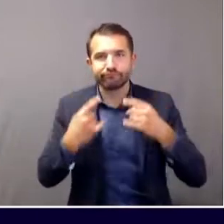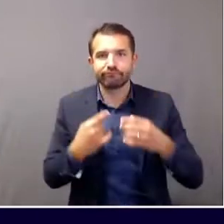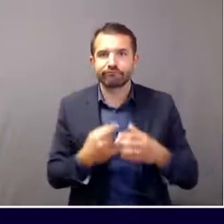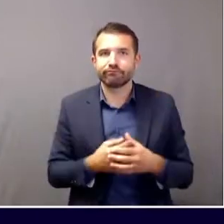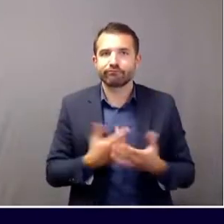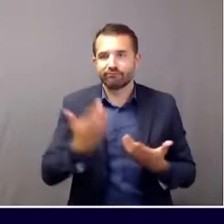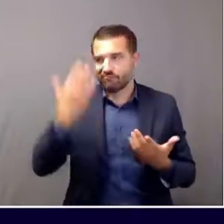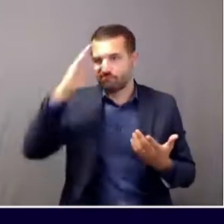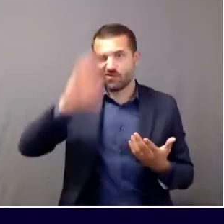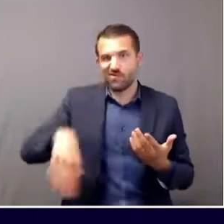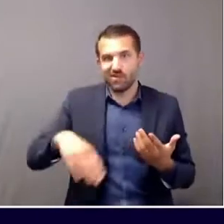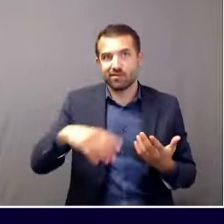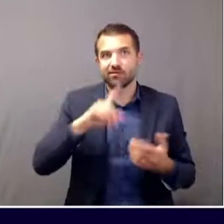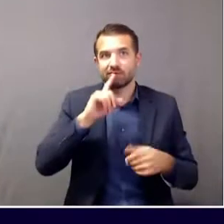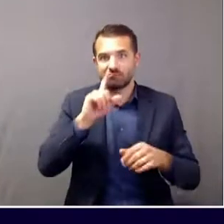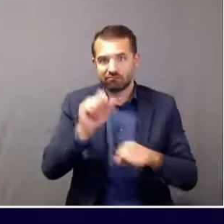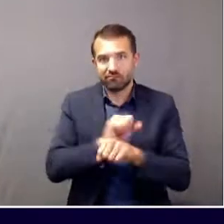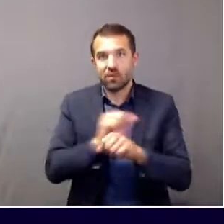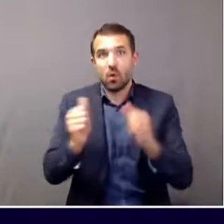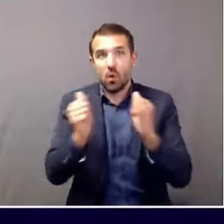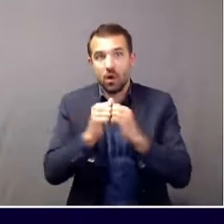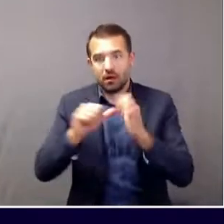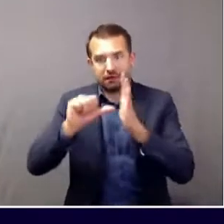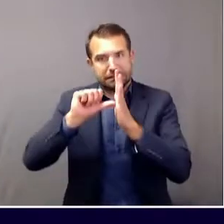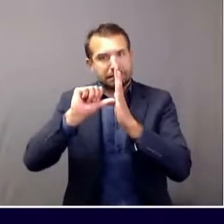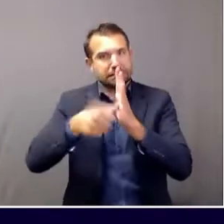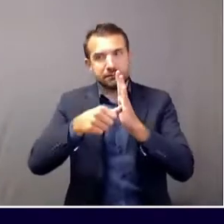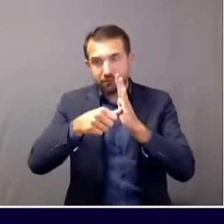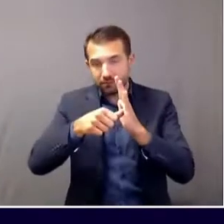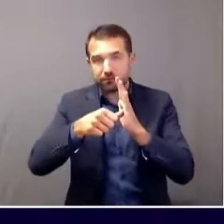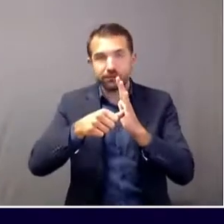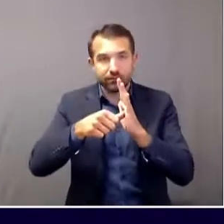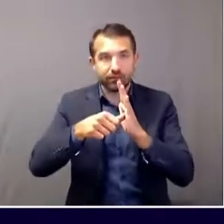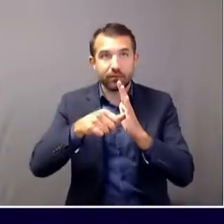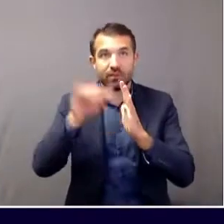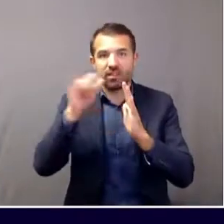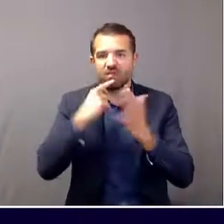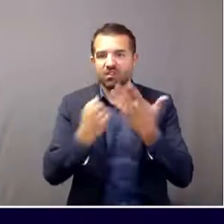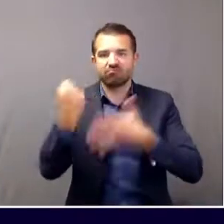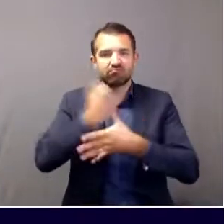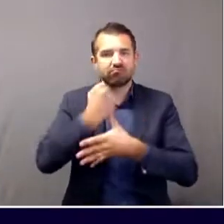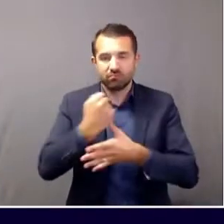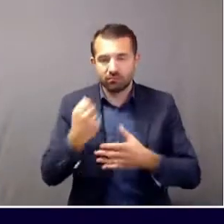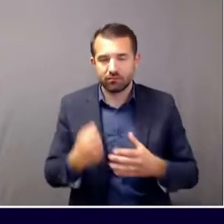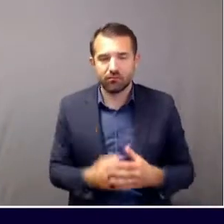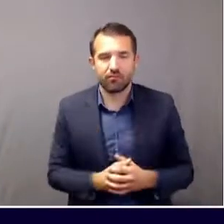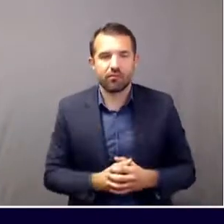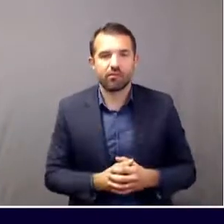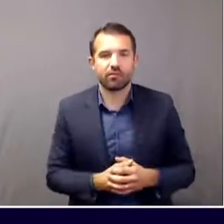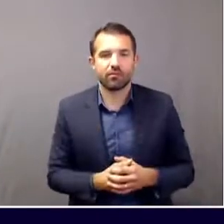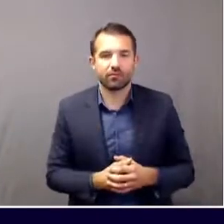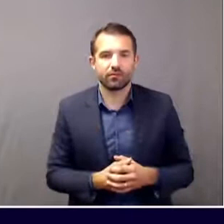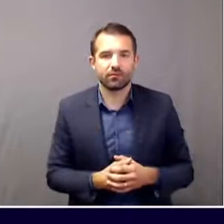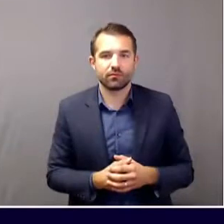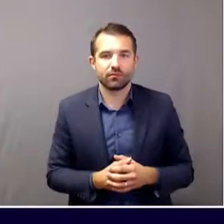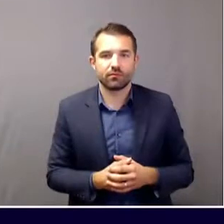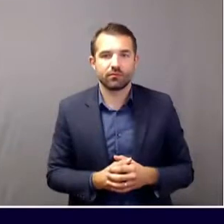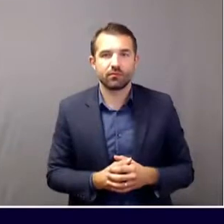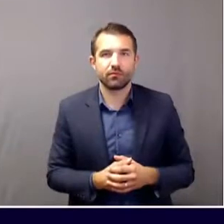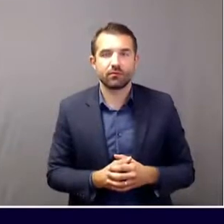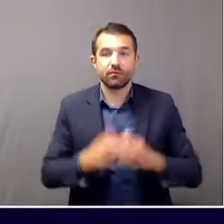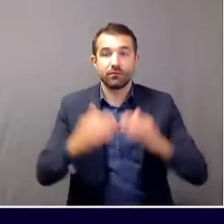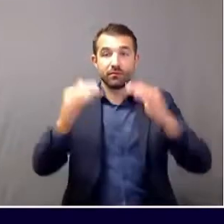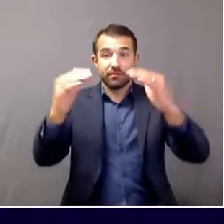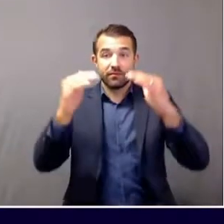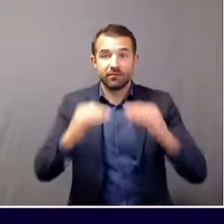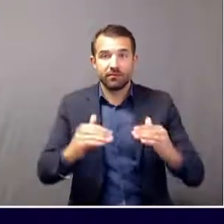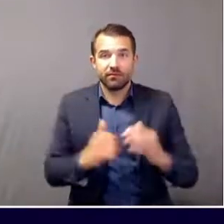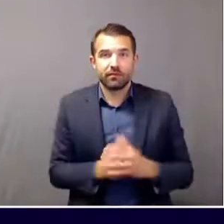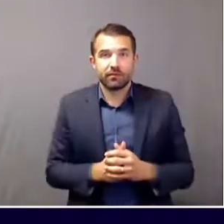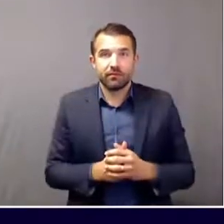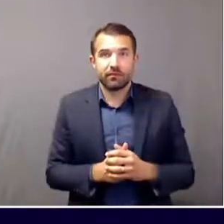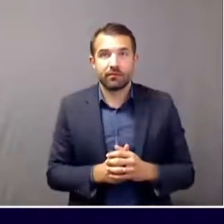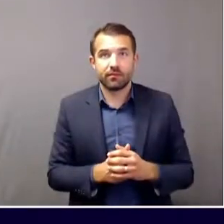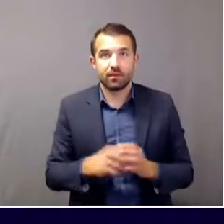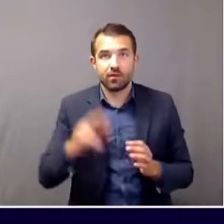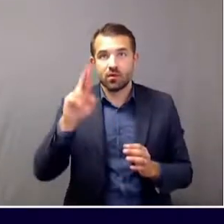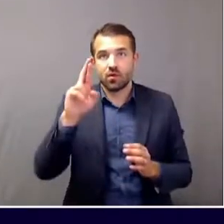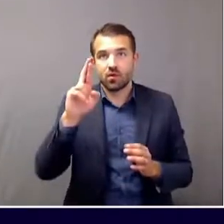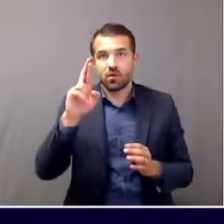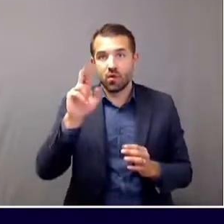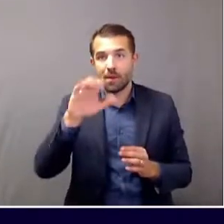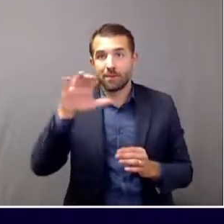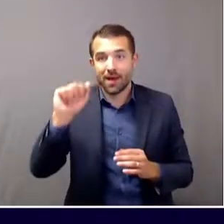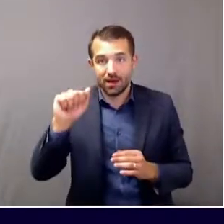who are interacting with